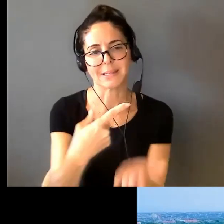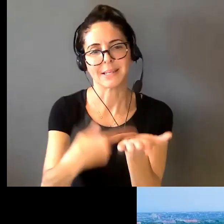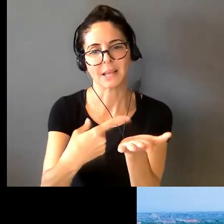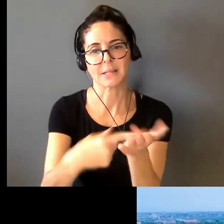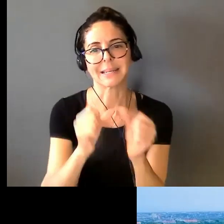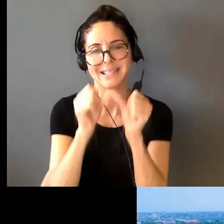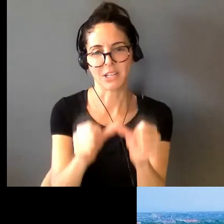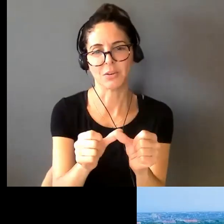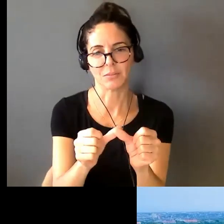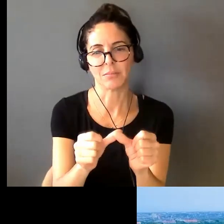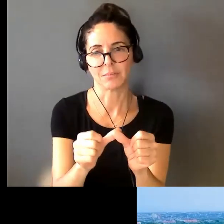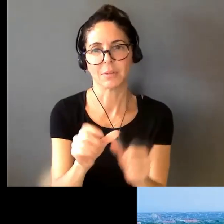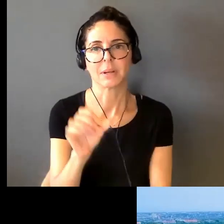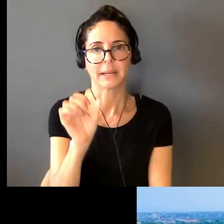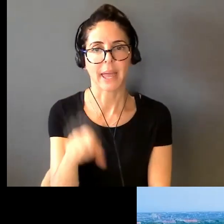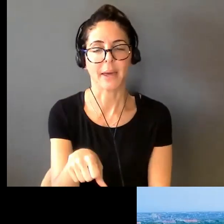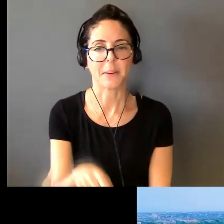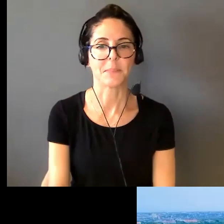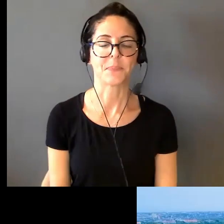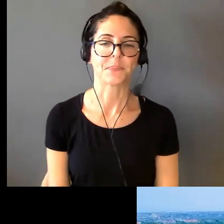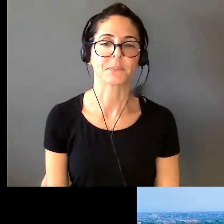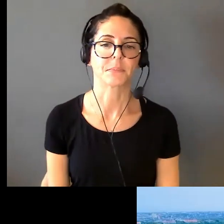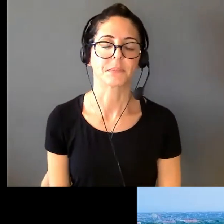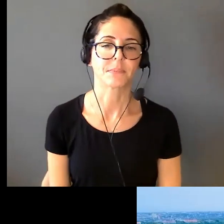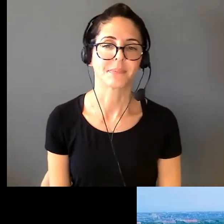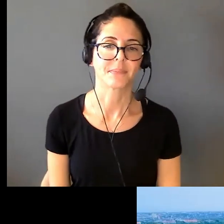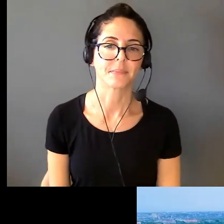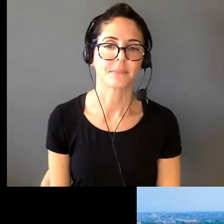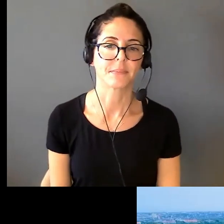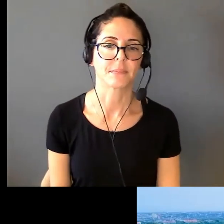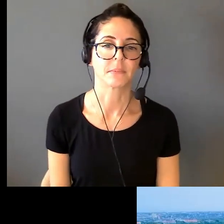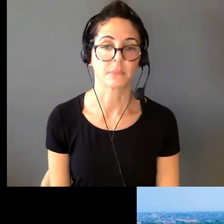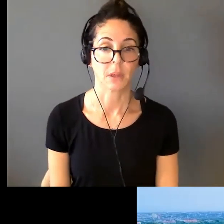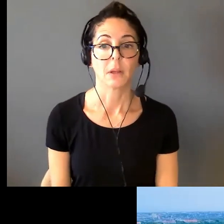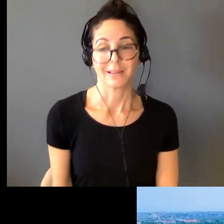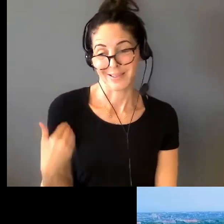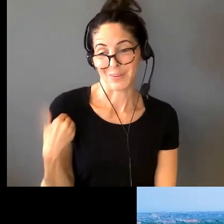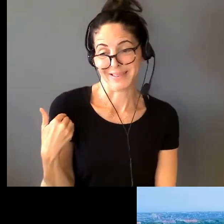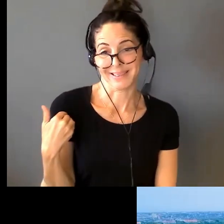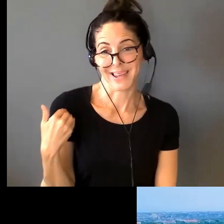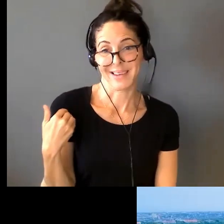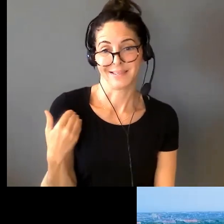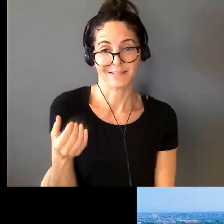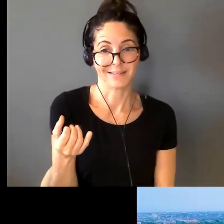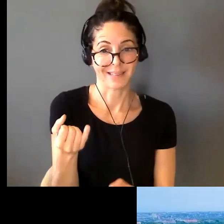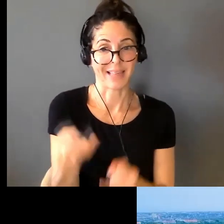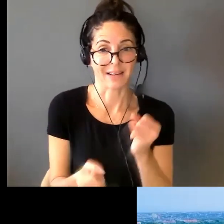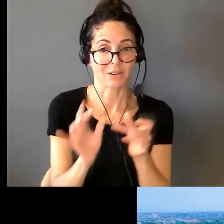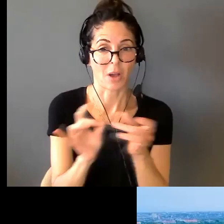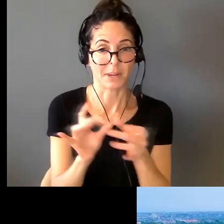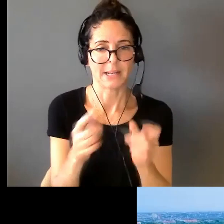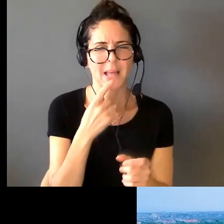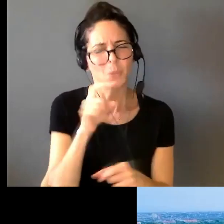here. And like the last speaker said, there is the need to encourage persons with disabilities